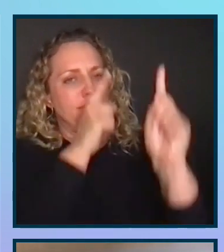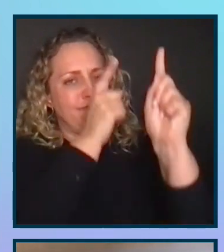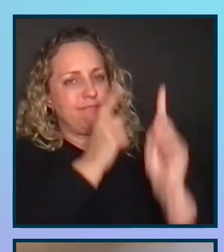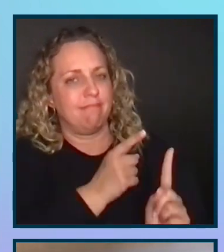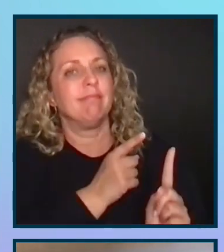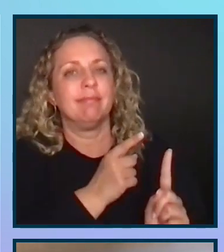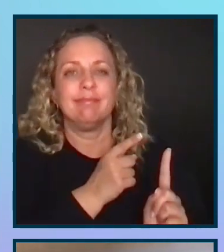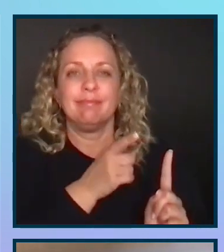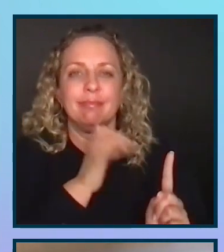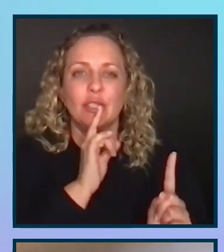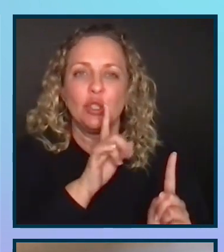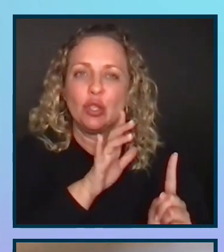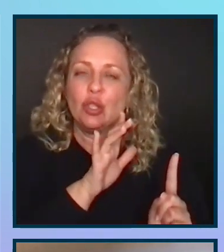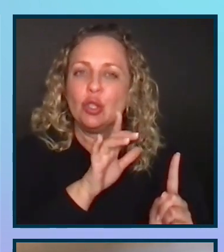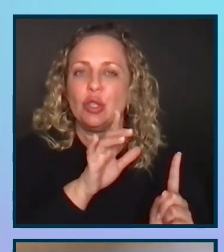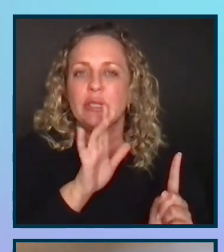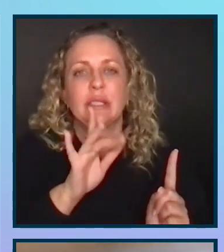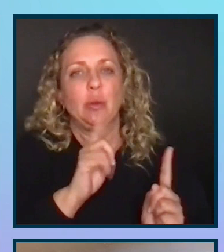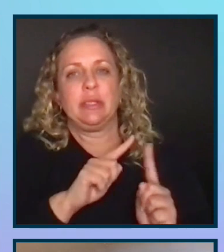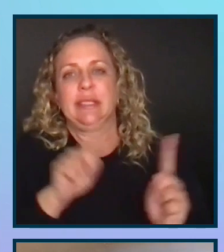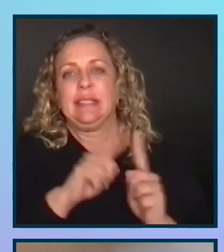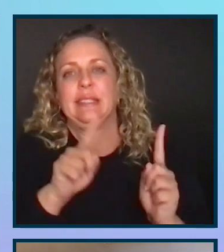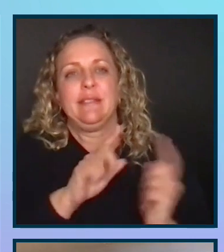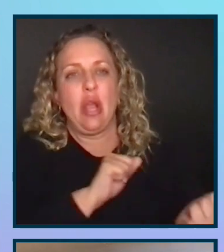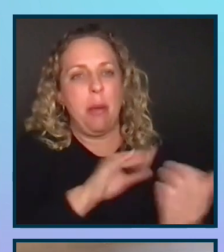that there are different approaches to design something